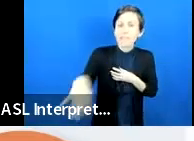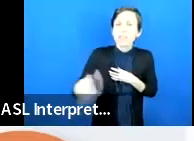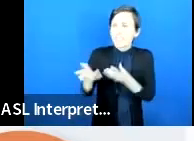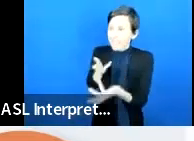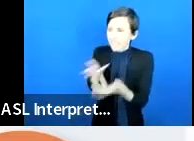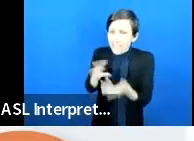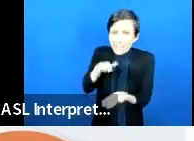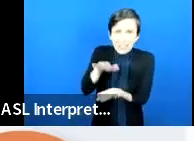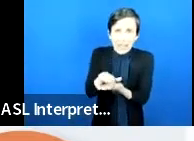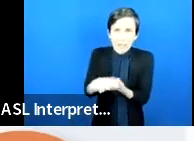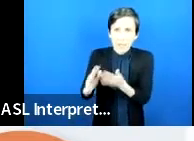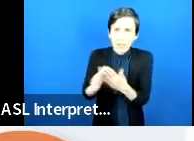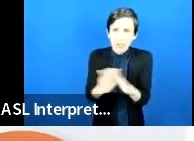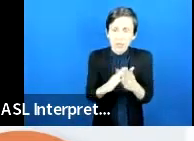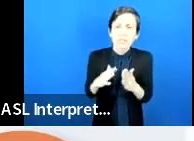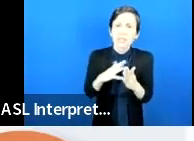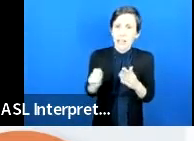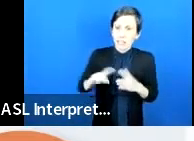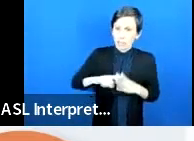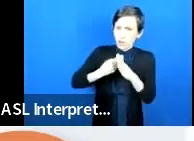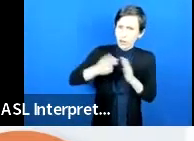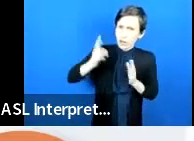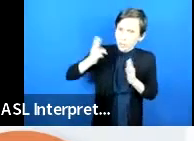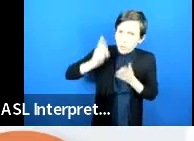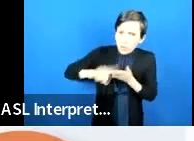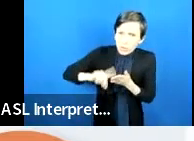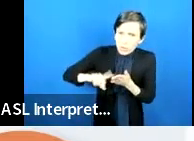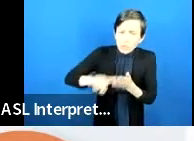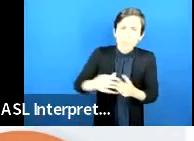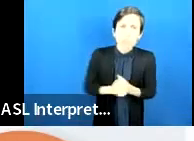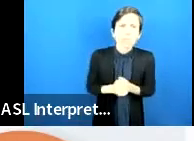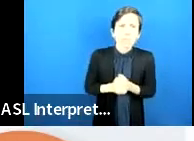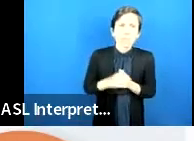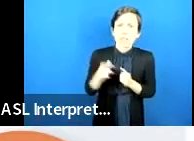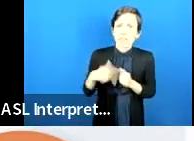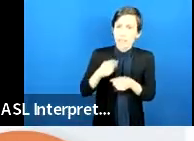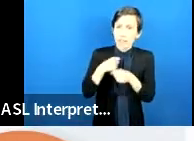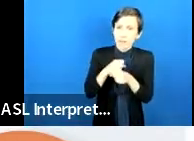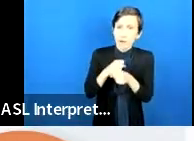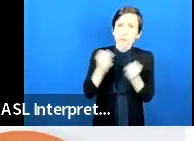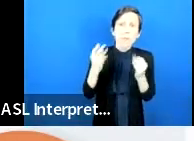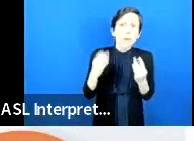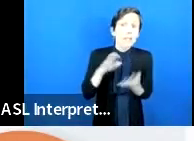and initiating historical research. It formed a multi-campus advisory committee of faculty,